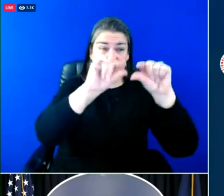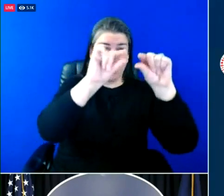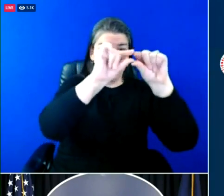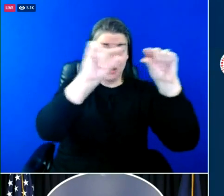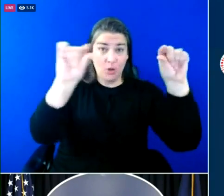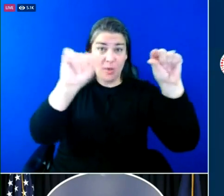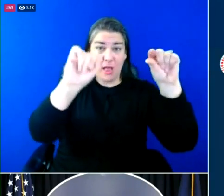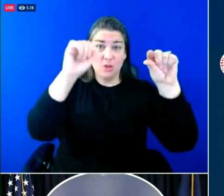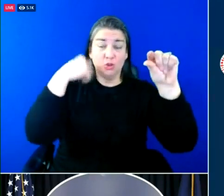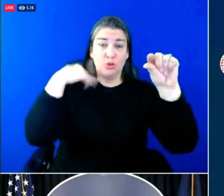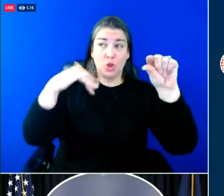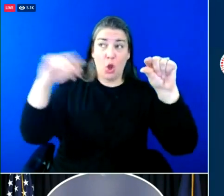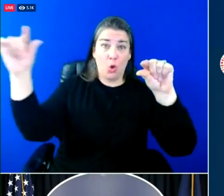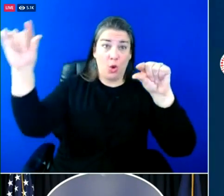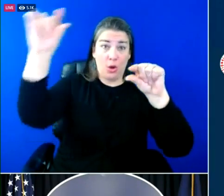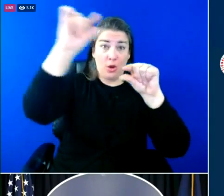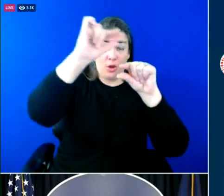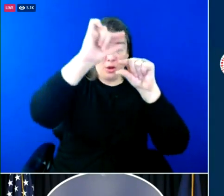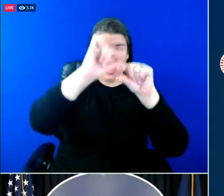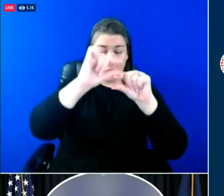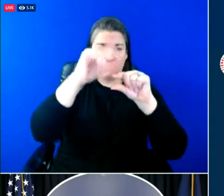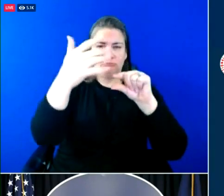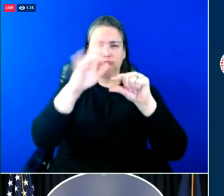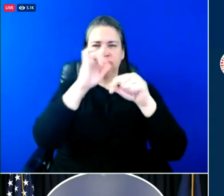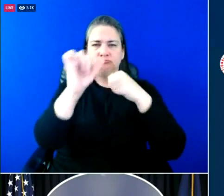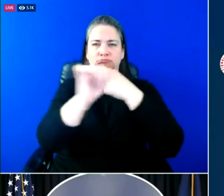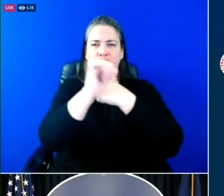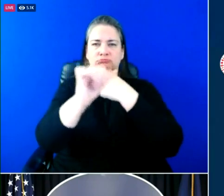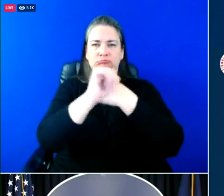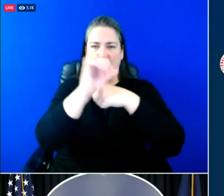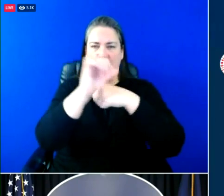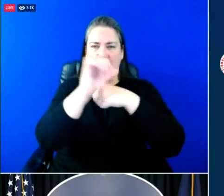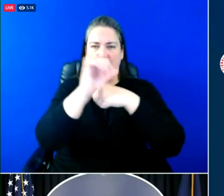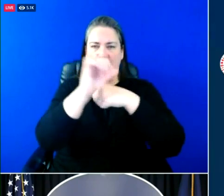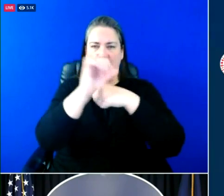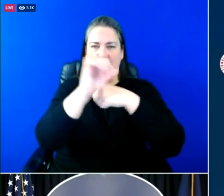system could be very dangerous in terms of causing power outages and dangerous